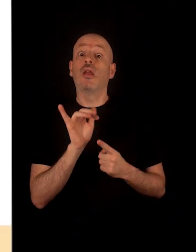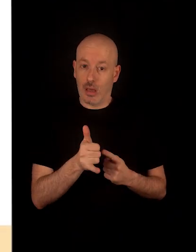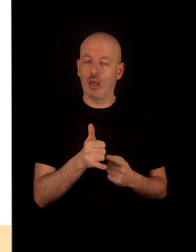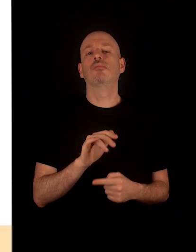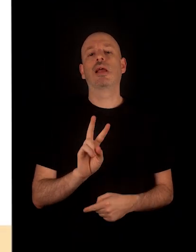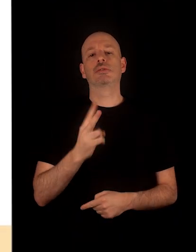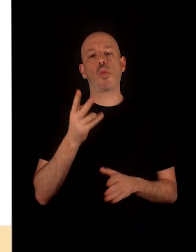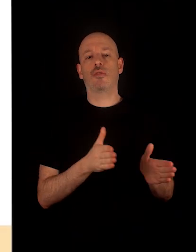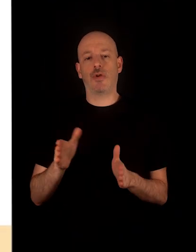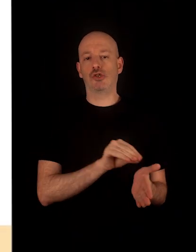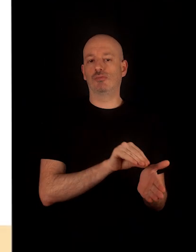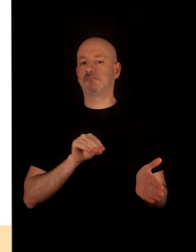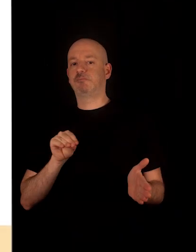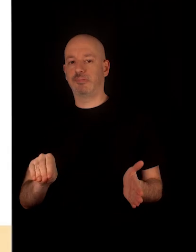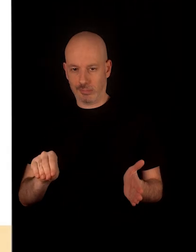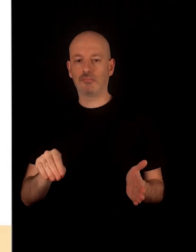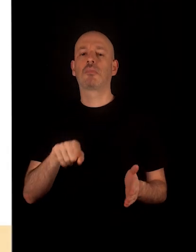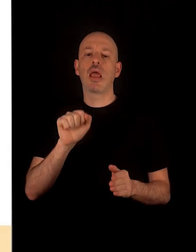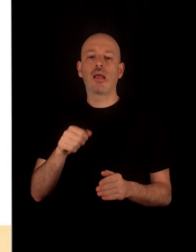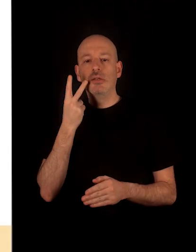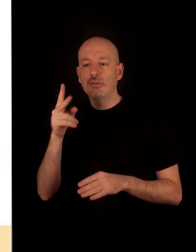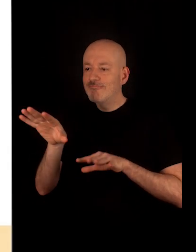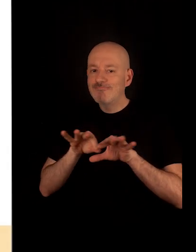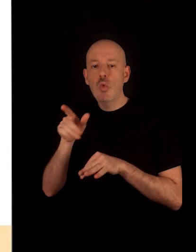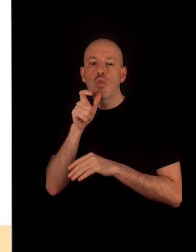and needs for the sector are covered